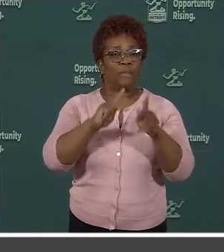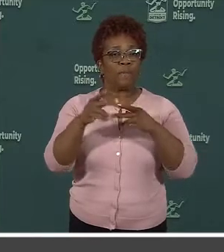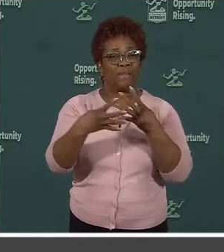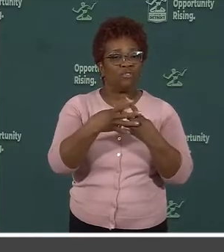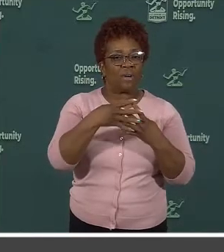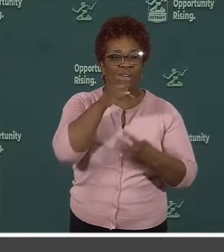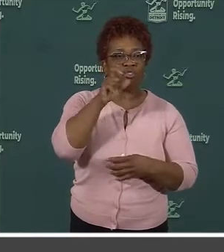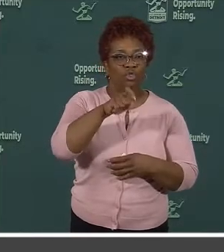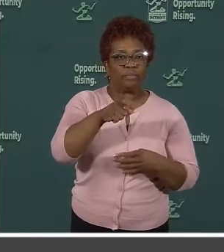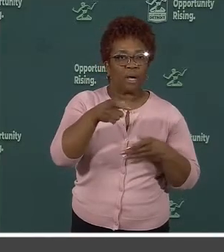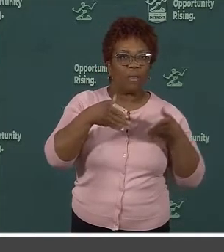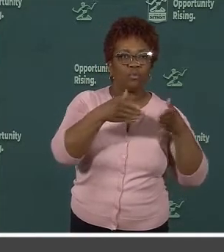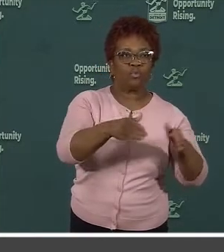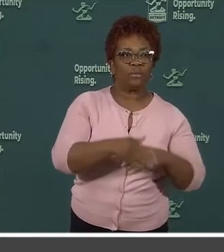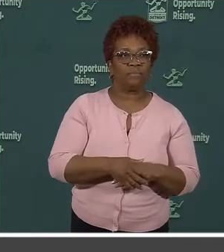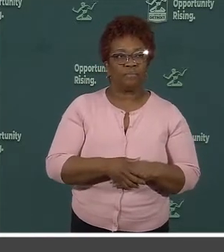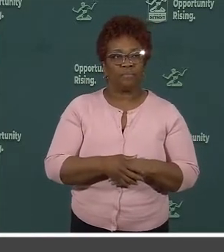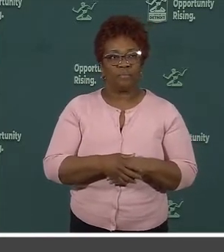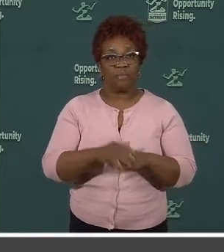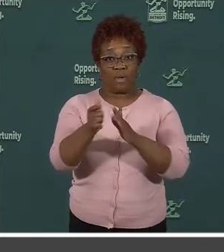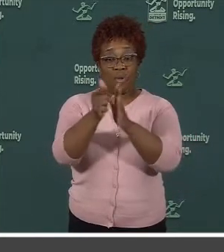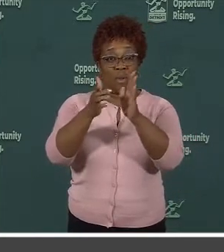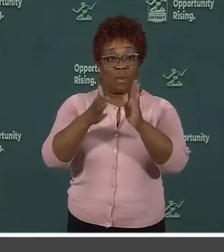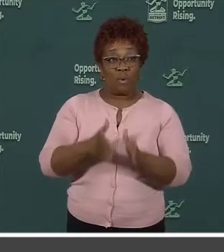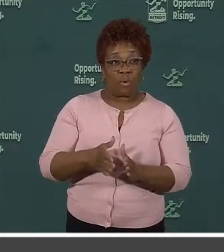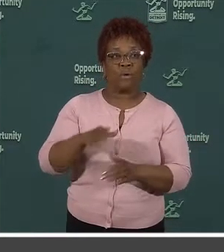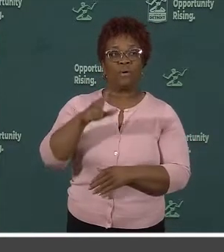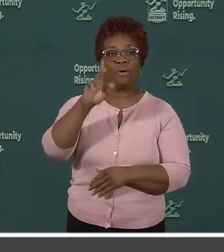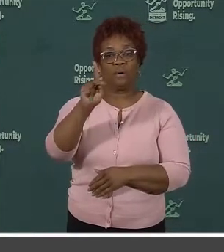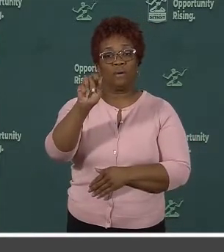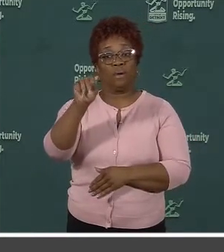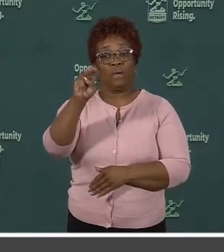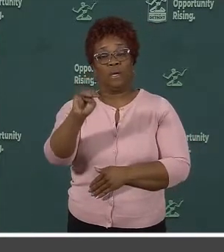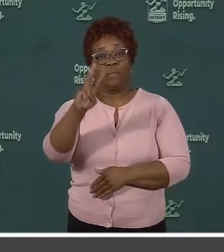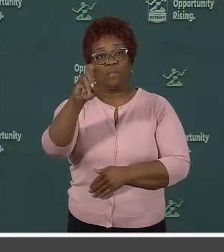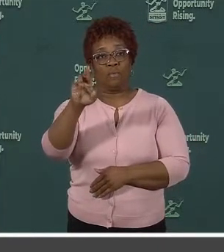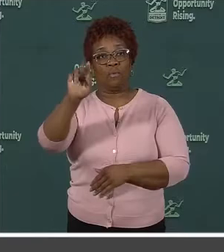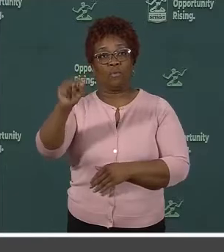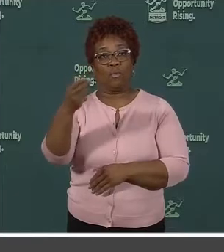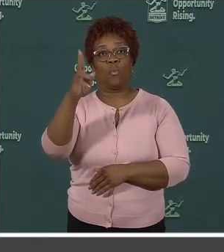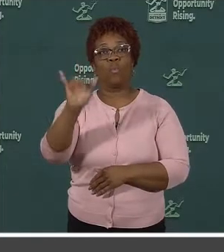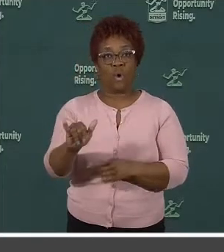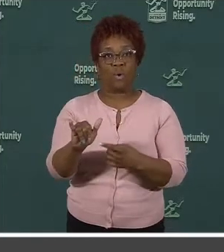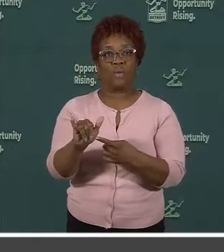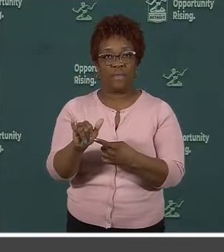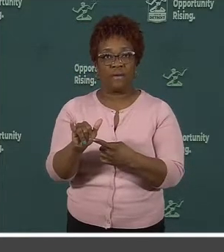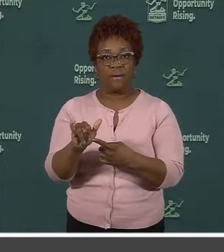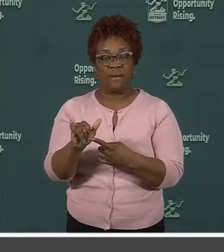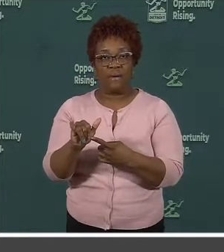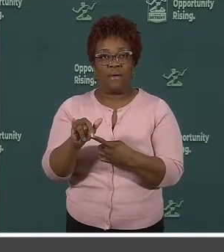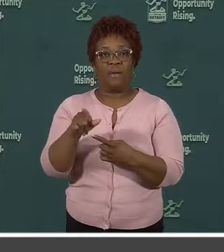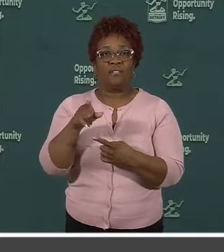DEDICATED PROSECUTORS IN THE GUN CRIMES THE GUN CASES THAT SHE EMBEDDED WITH THE POLICE DEPARTMENT AND WE STARTED TO